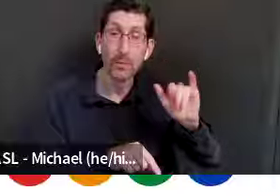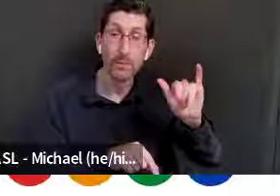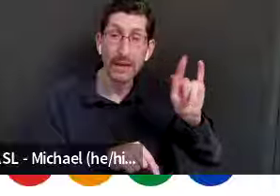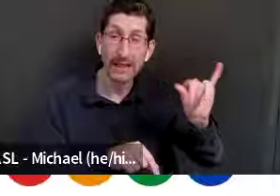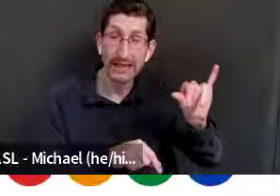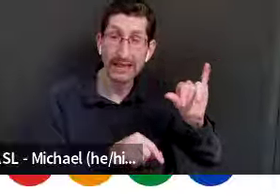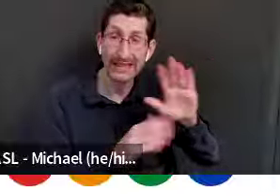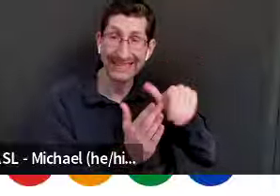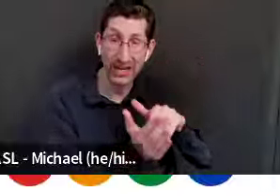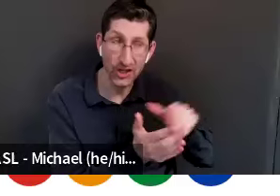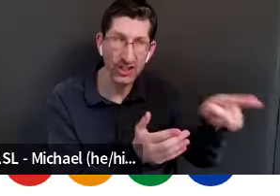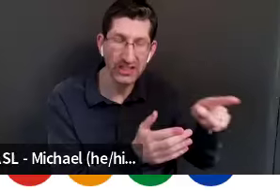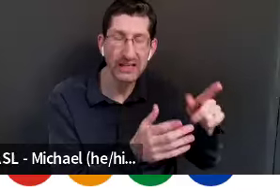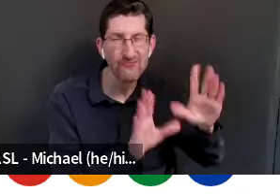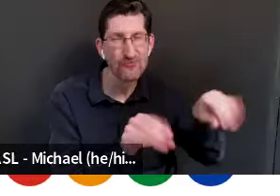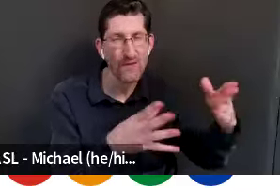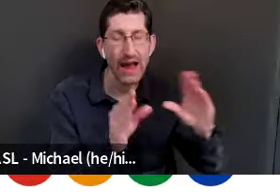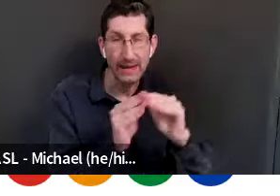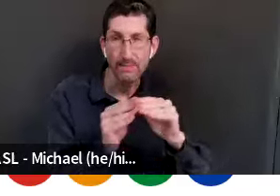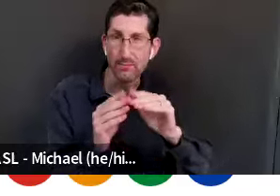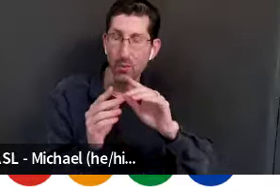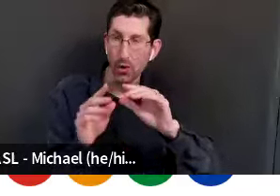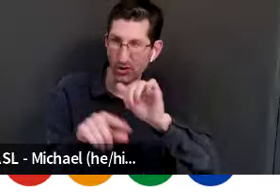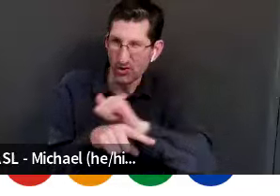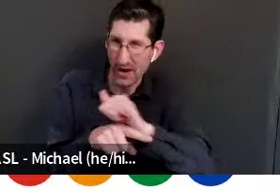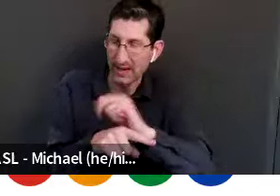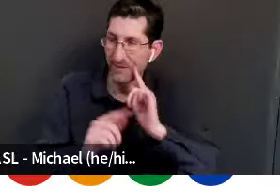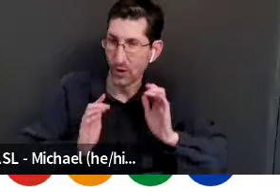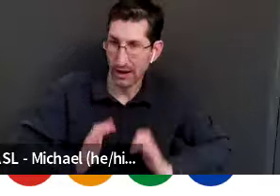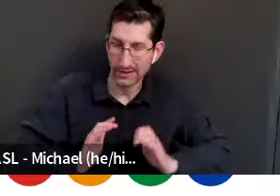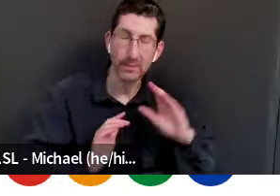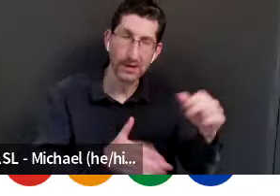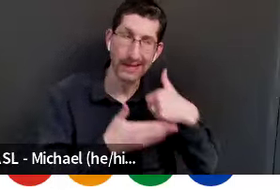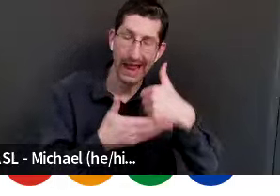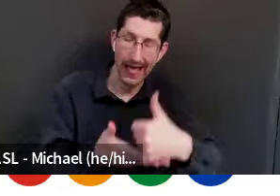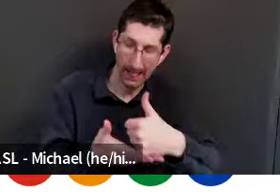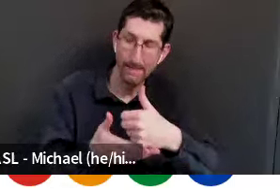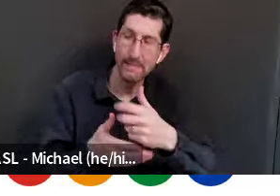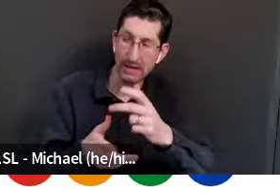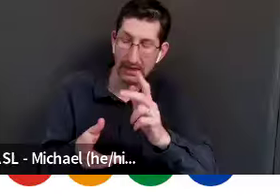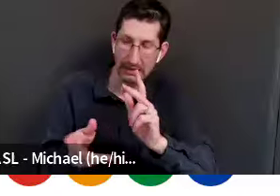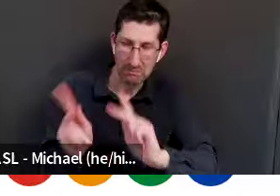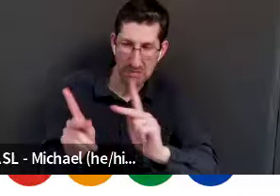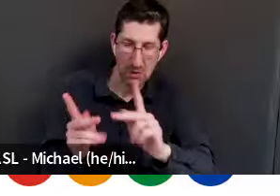I'LL SAY DIFFERENT THAN THIS, THE MOBILITY CENTER IS DOING MORE APP-FOCUSSED TRAINING WITH